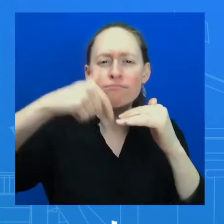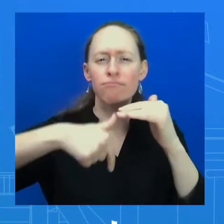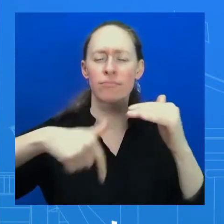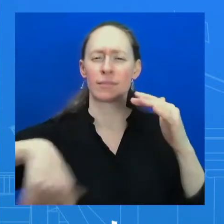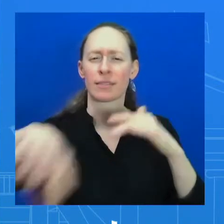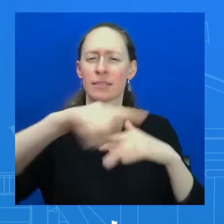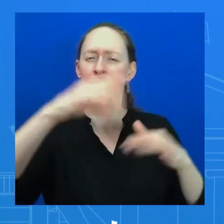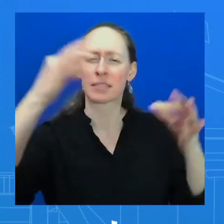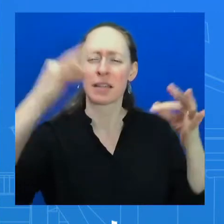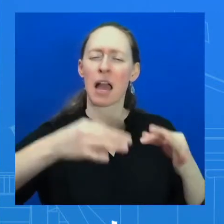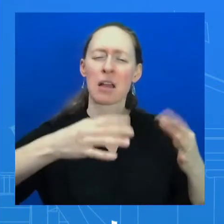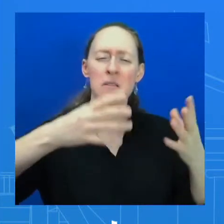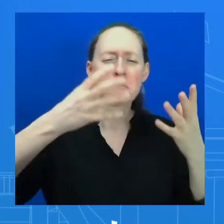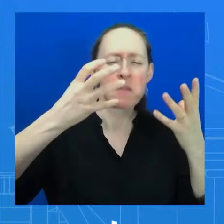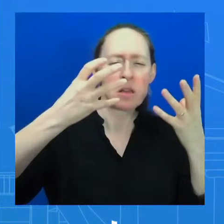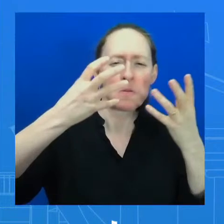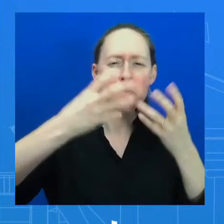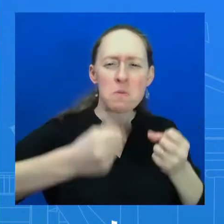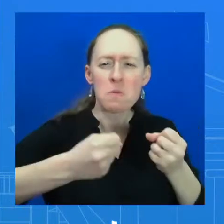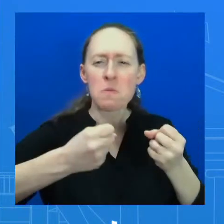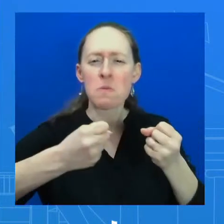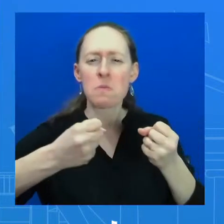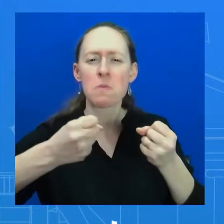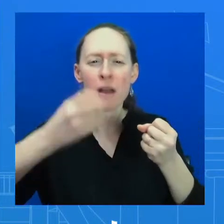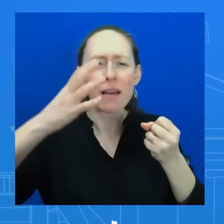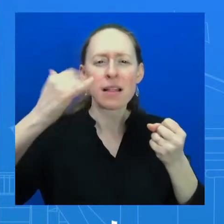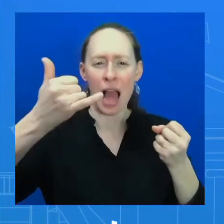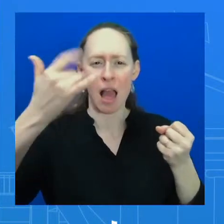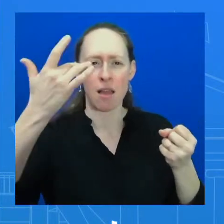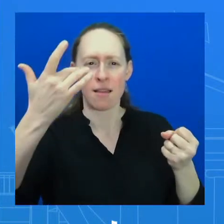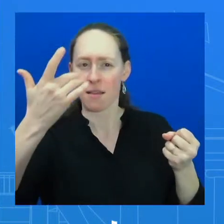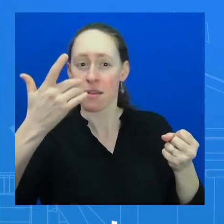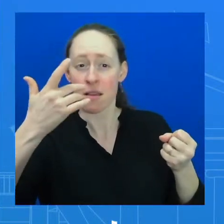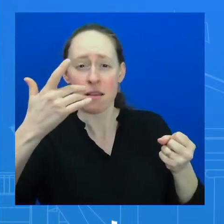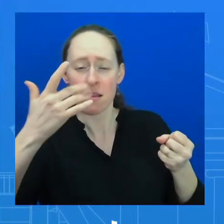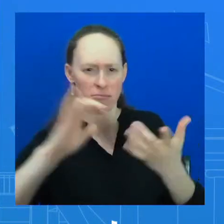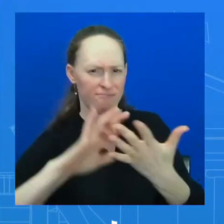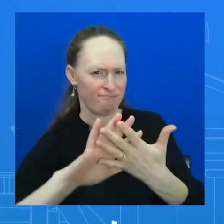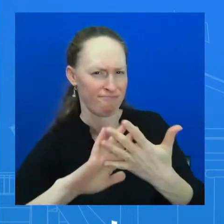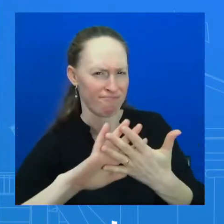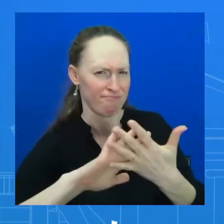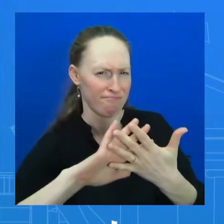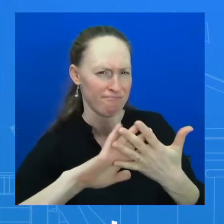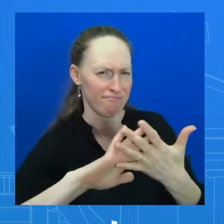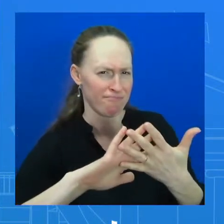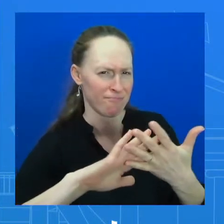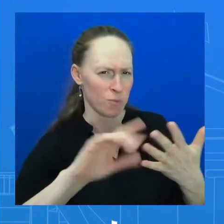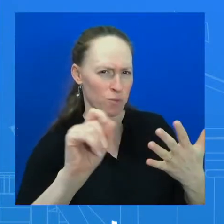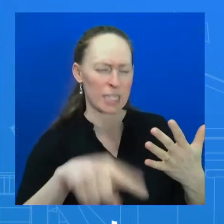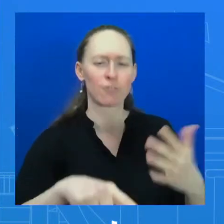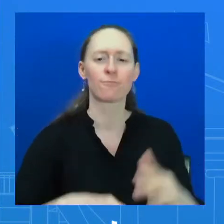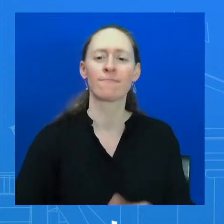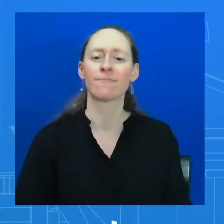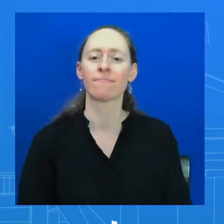Well, from -- I believe the Department of Energy is -- is responsible for -- for that particular component --